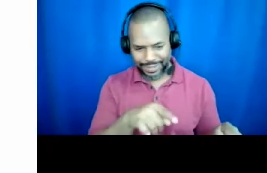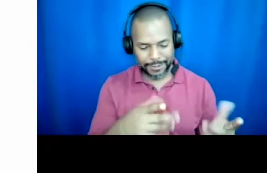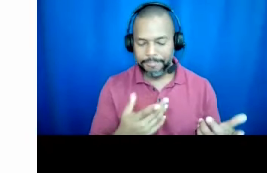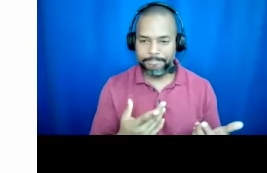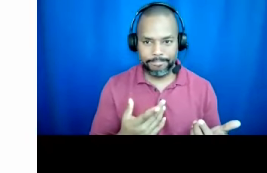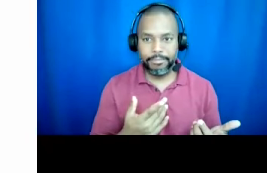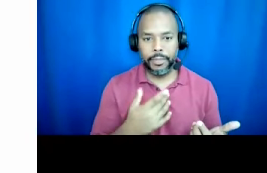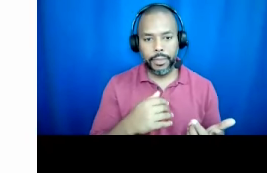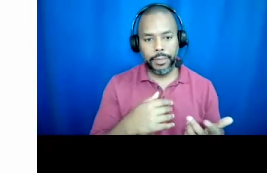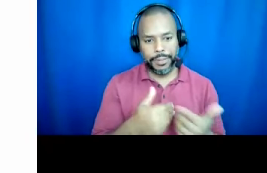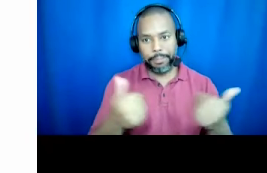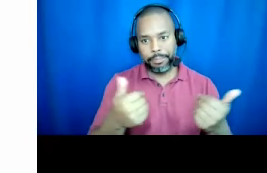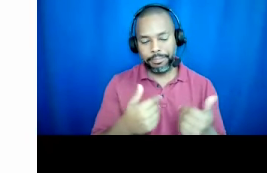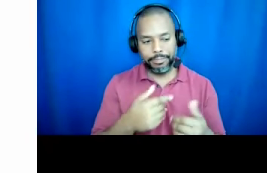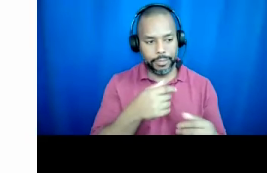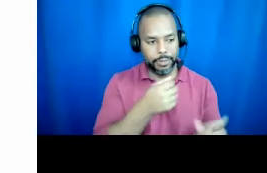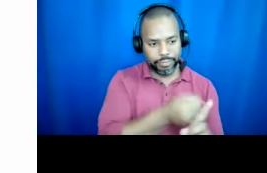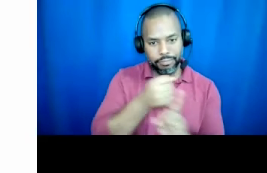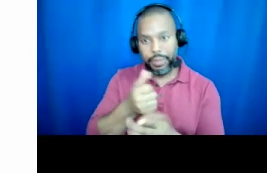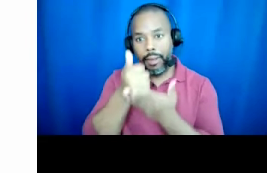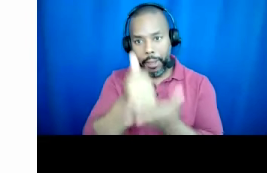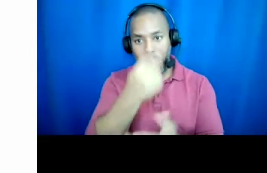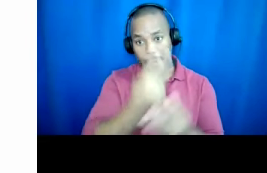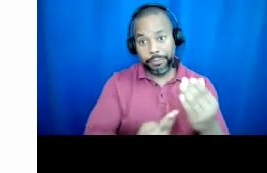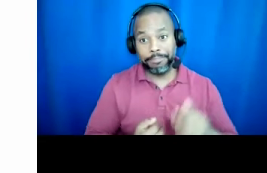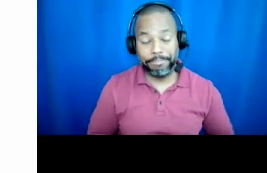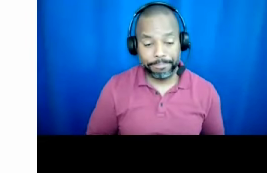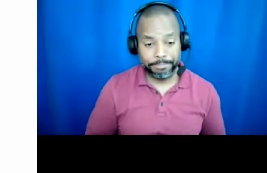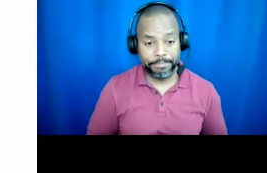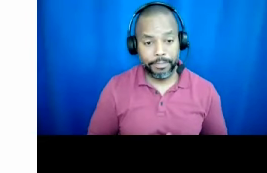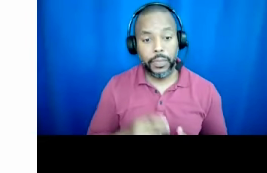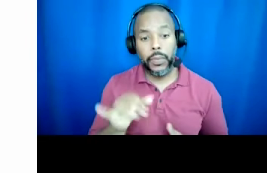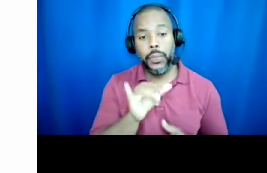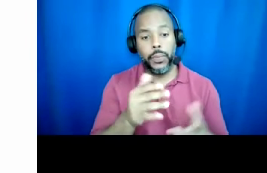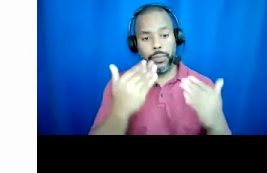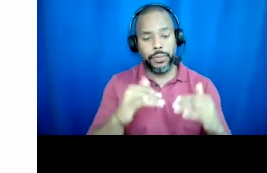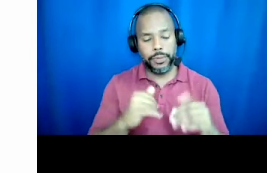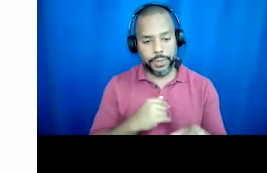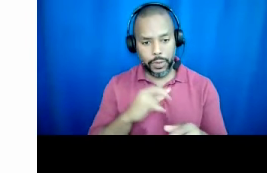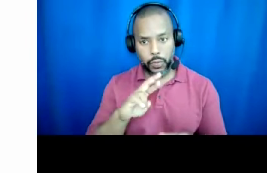Go ahead. And then, our criteria again, going back to that rubric, does the area